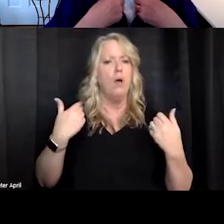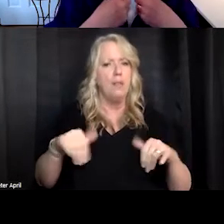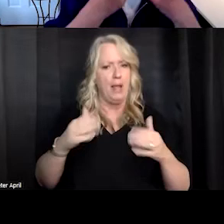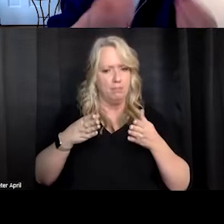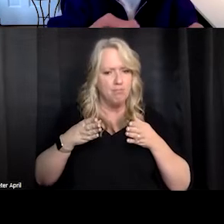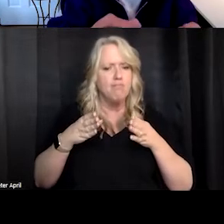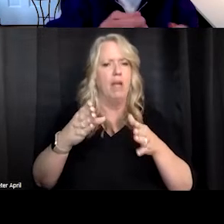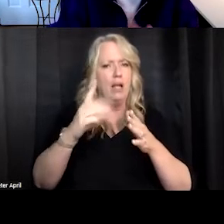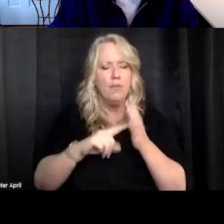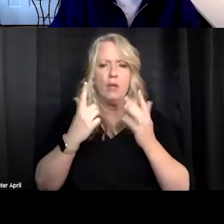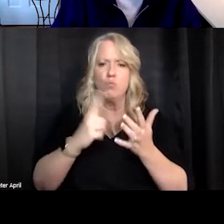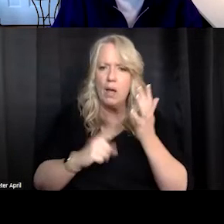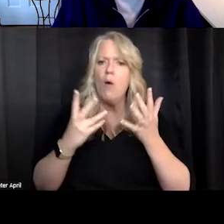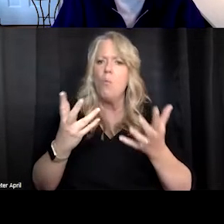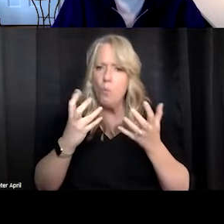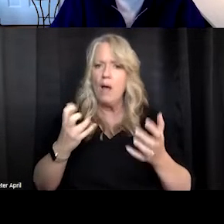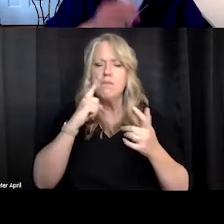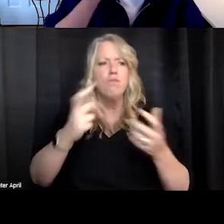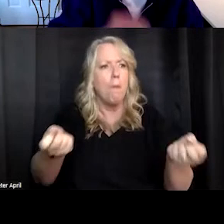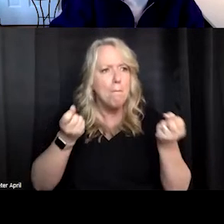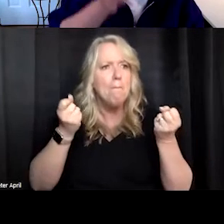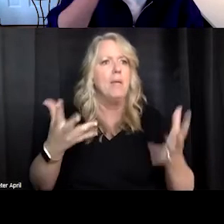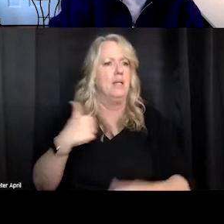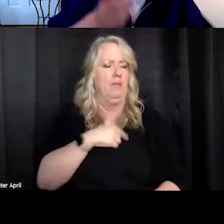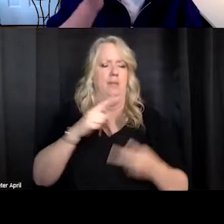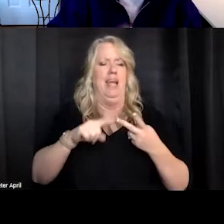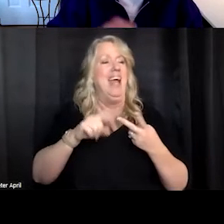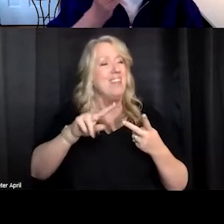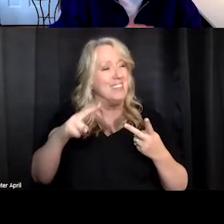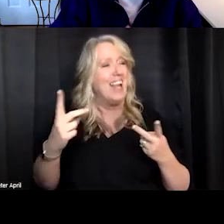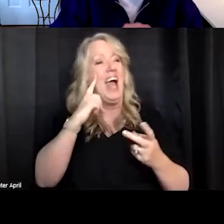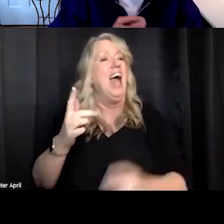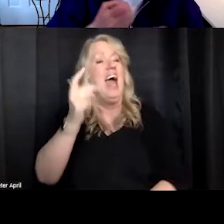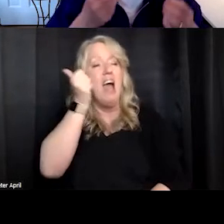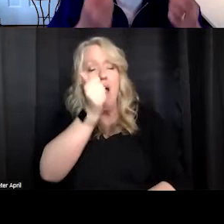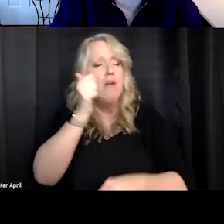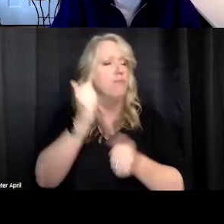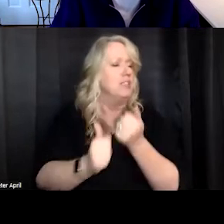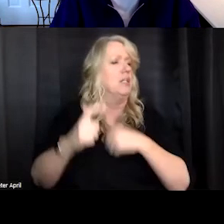RIGHT THE BALANCE BETWEEN THE PILL I USE AND WHAT I DO TO BE BELL